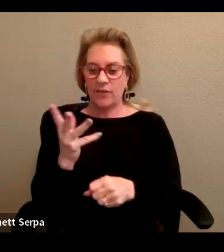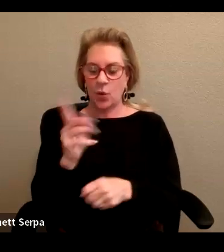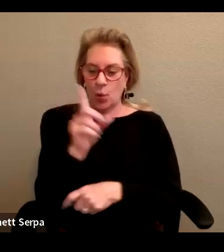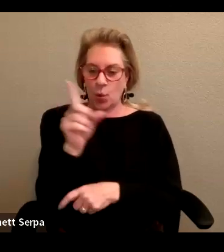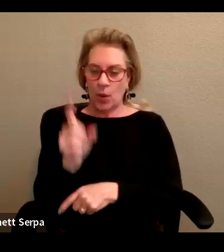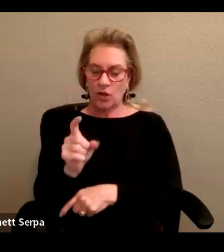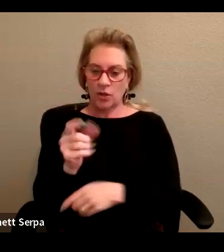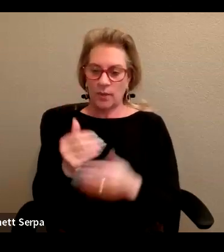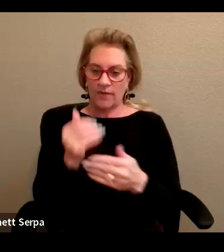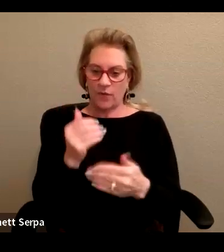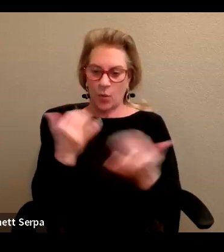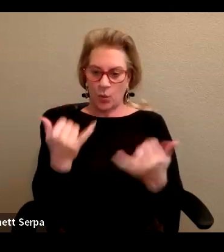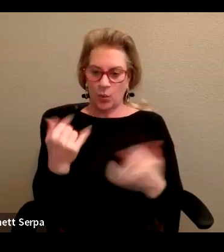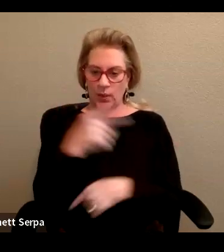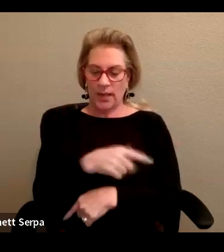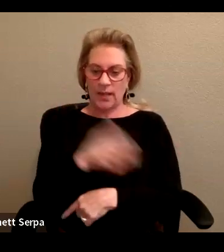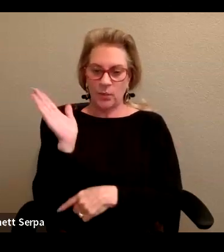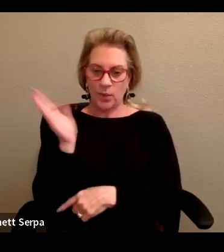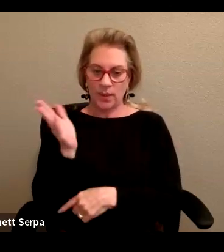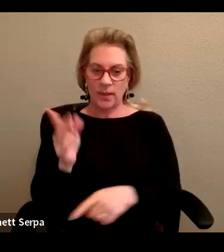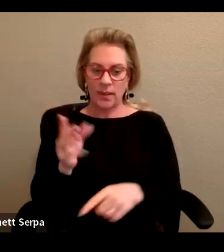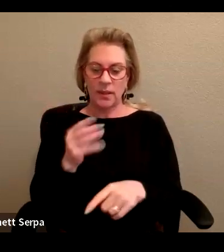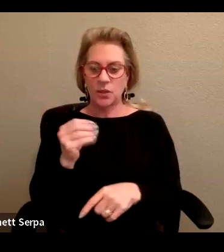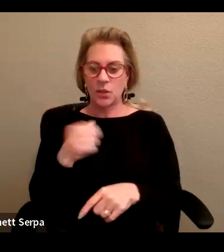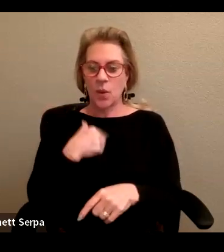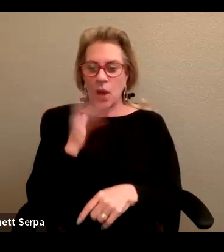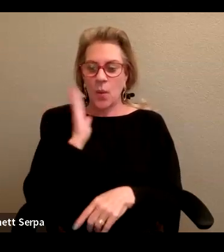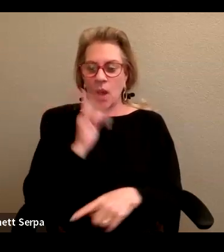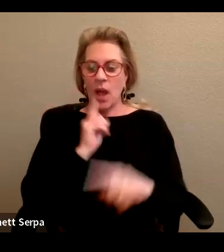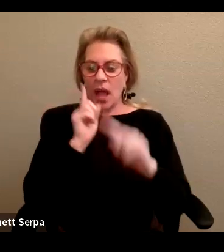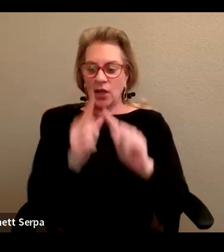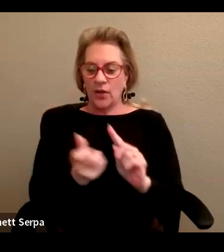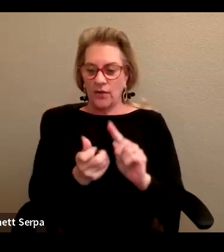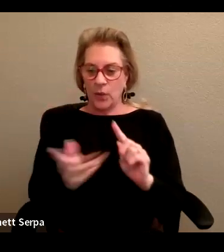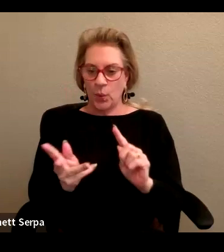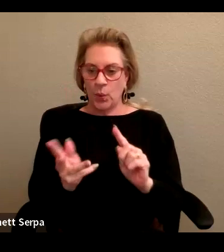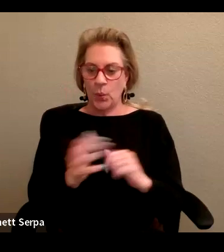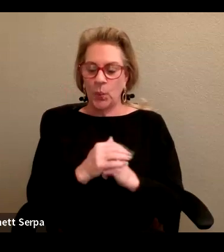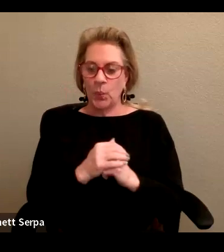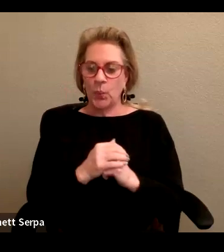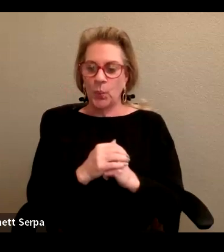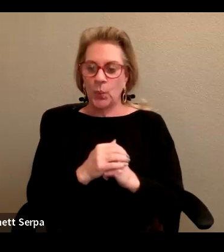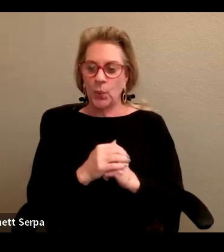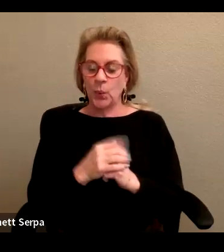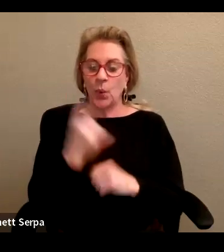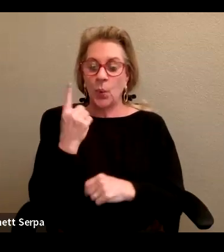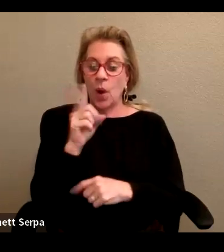presentation um and I will answer a few of those um one question and I believe this was